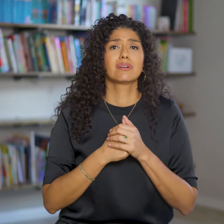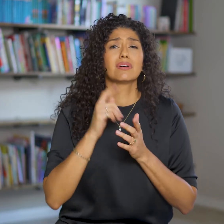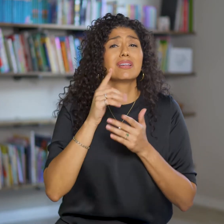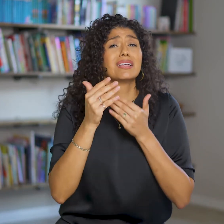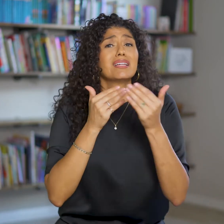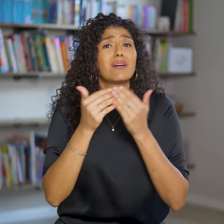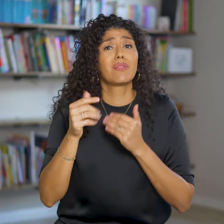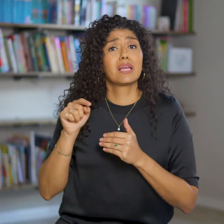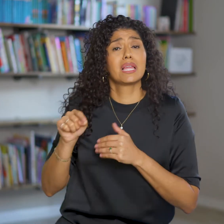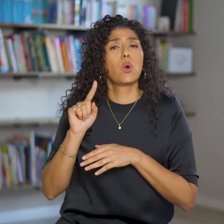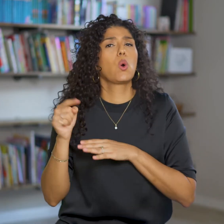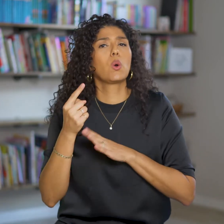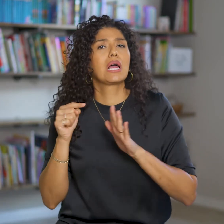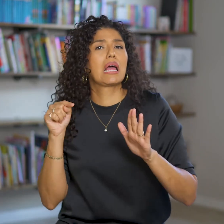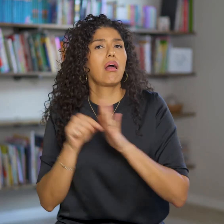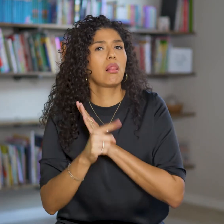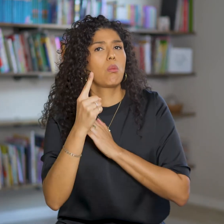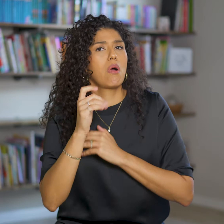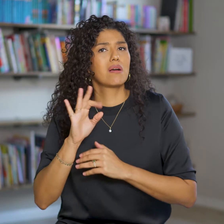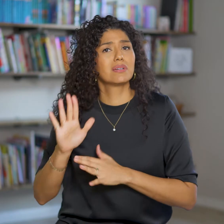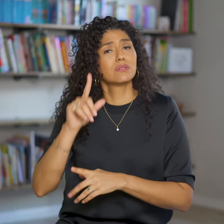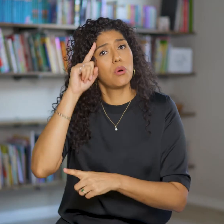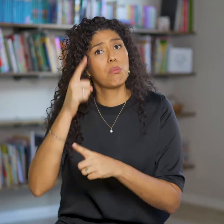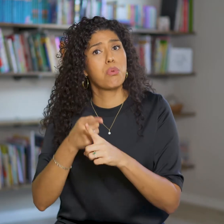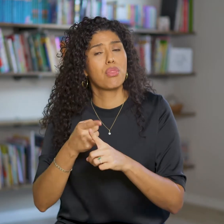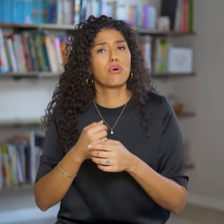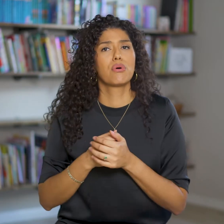Even though he only killed one of his brothers,